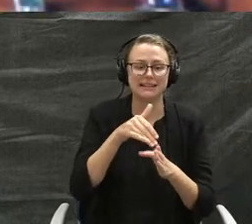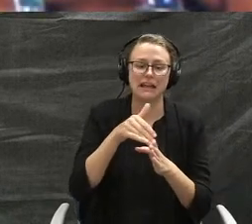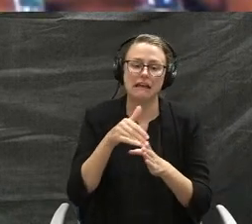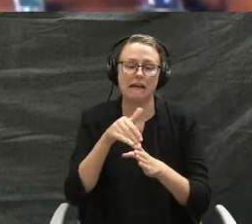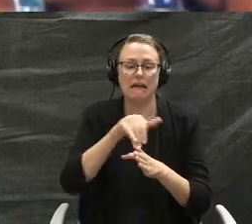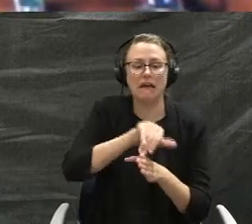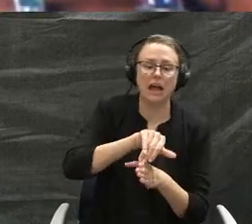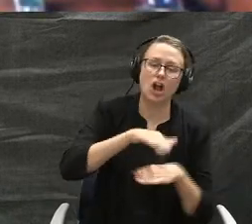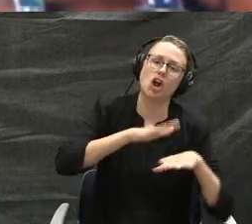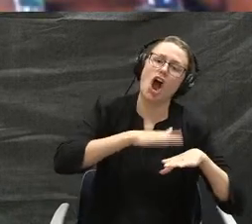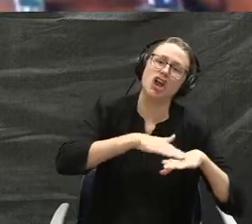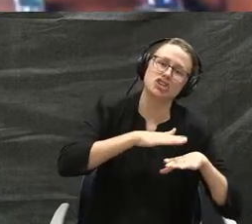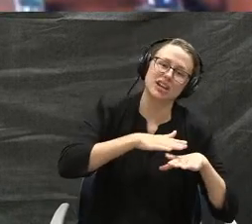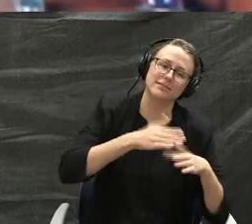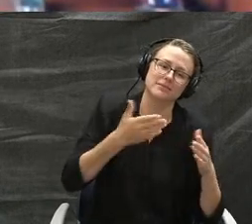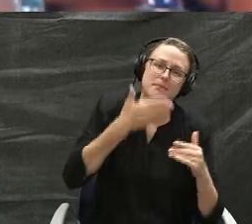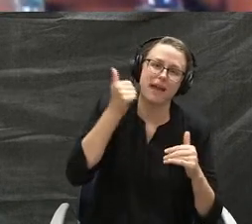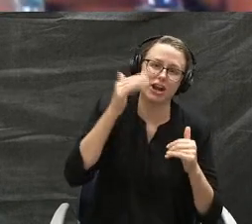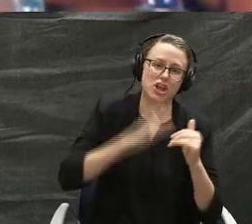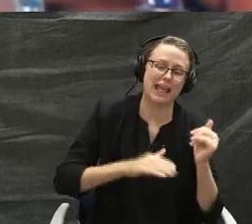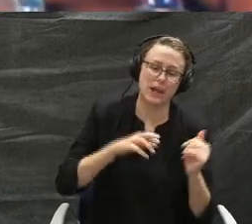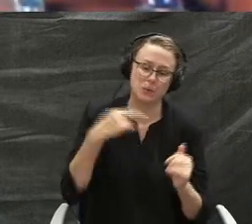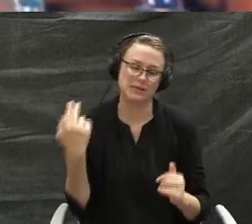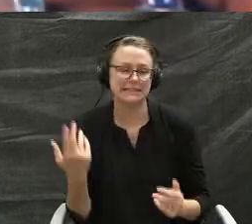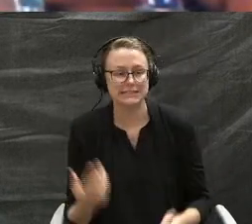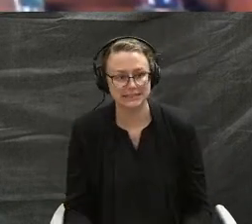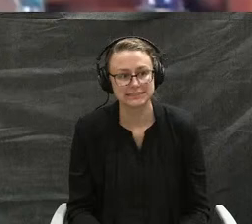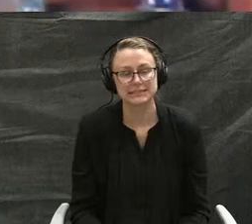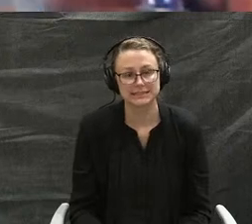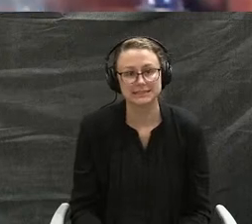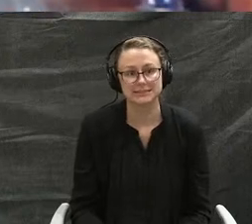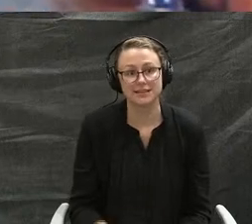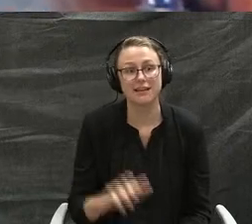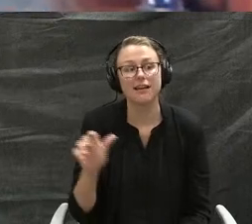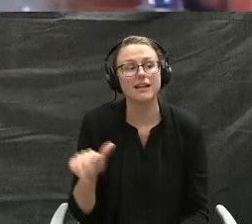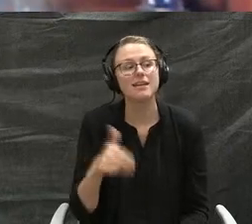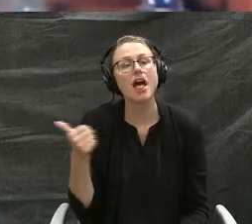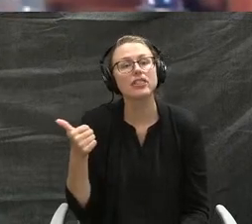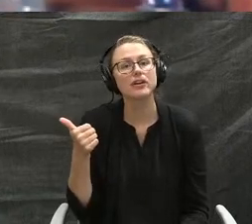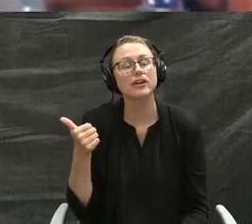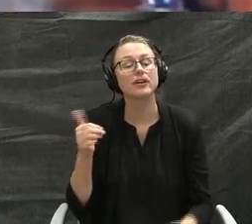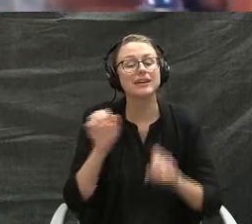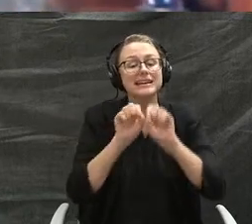minimizing risk for others. Another is our system of arrival into the building. We're still